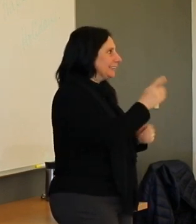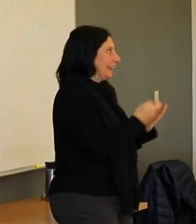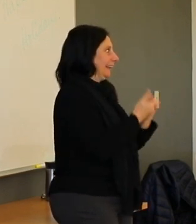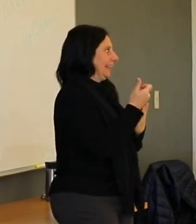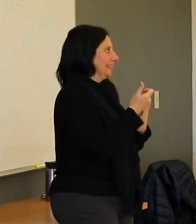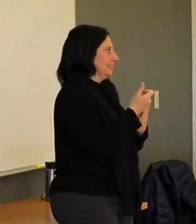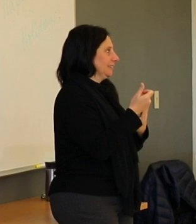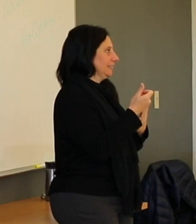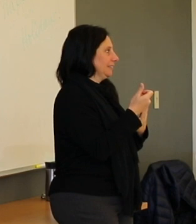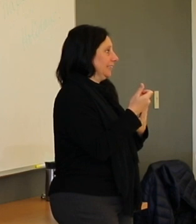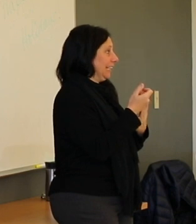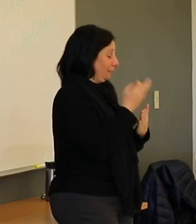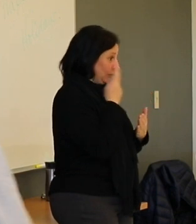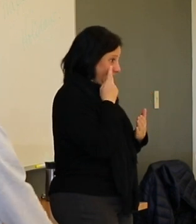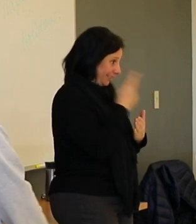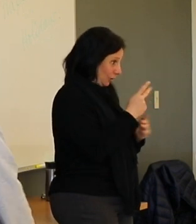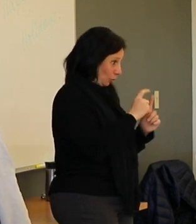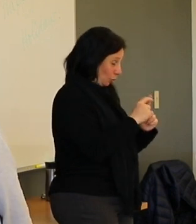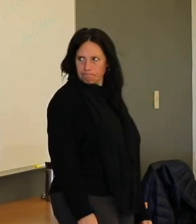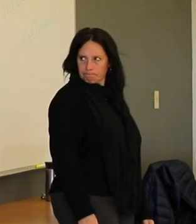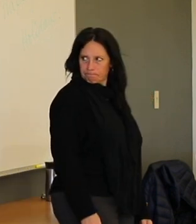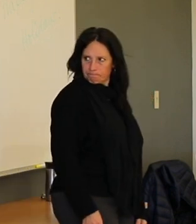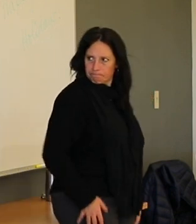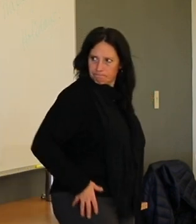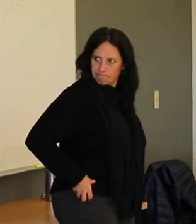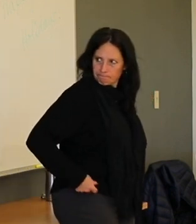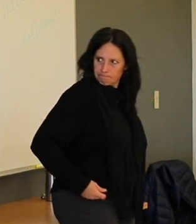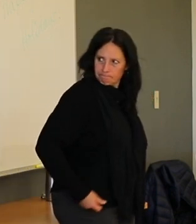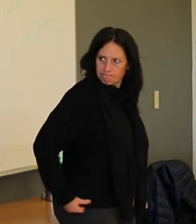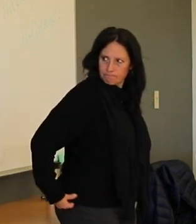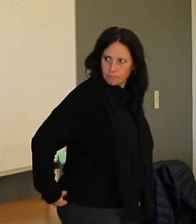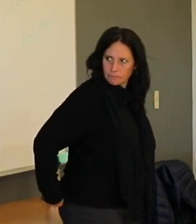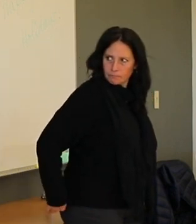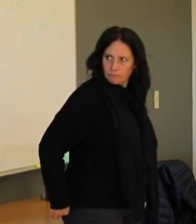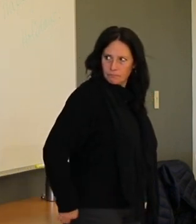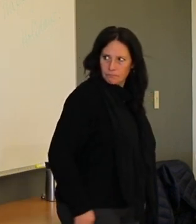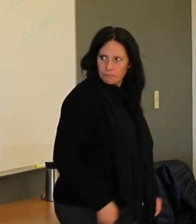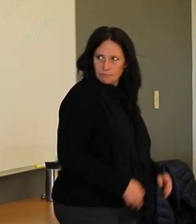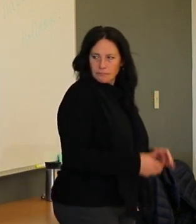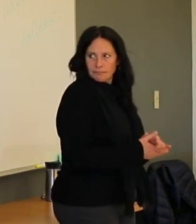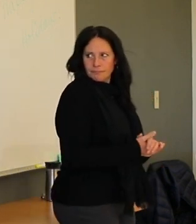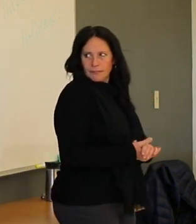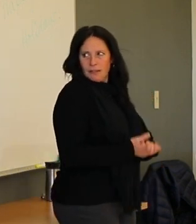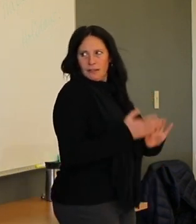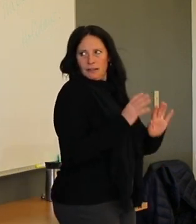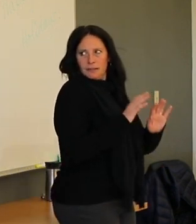Call me first and I'll help you. Okay. So you have you'll answer all of your outcomes here.